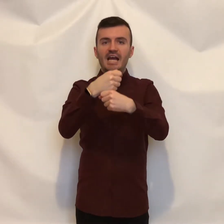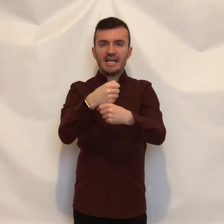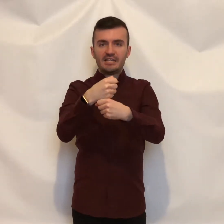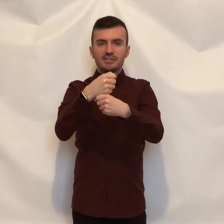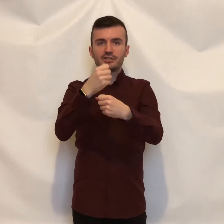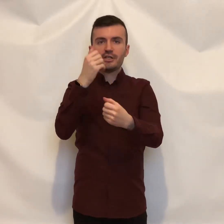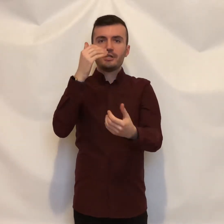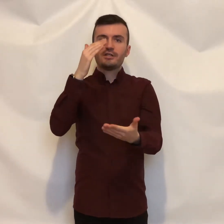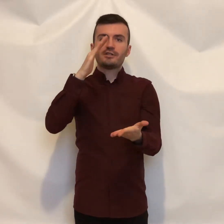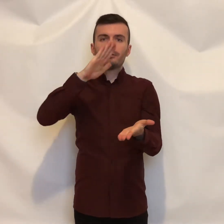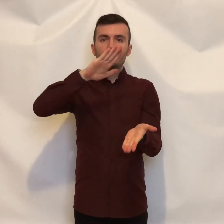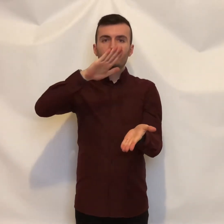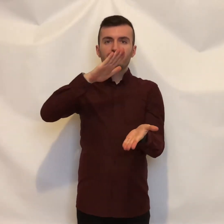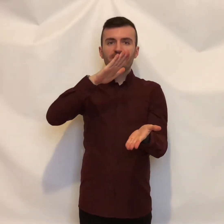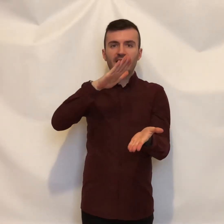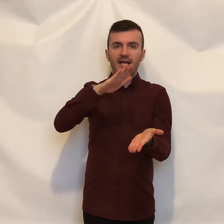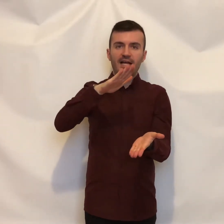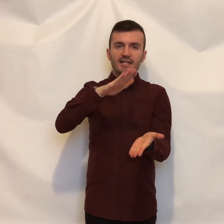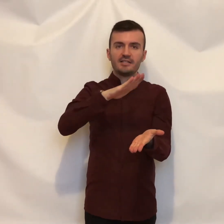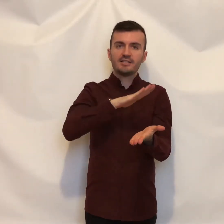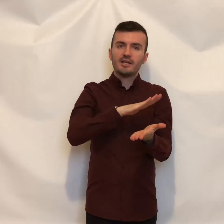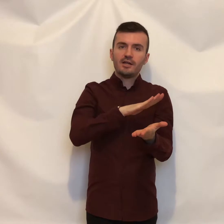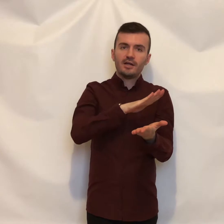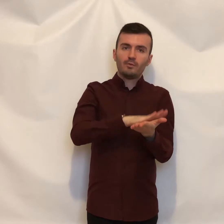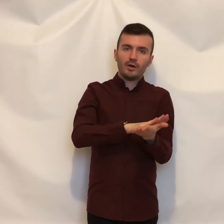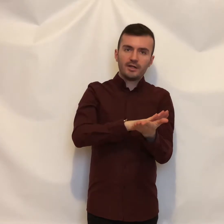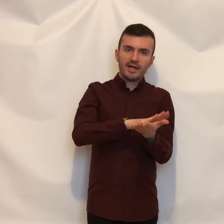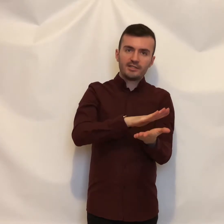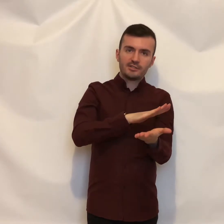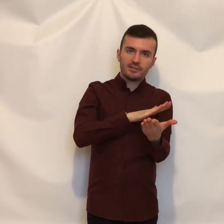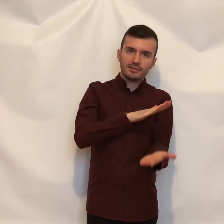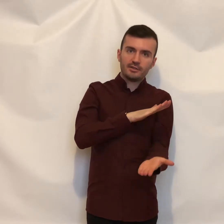'h', so two flat hands one hand